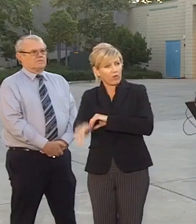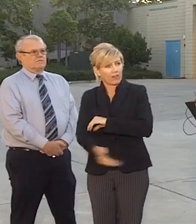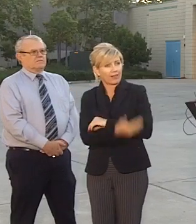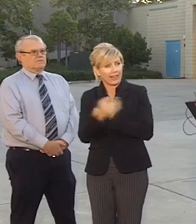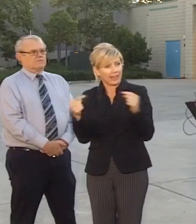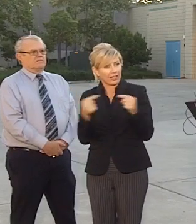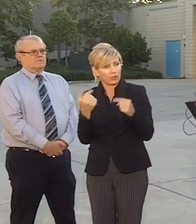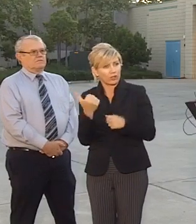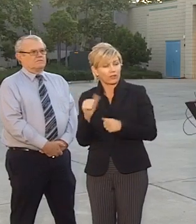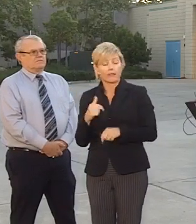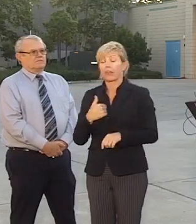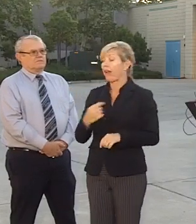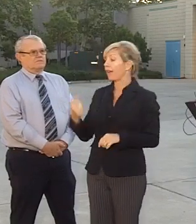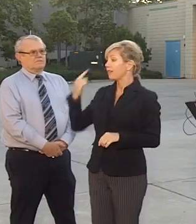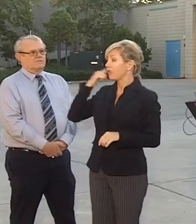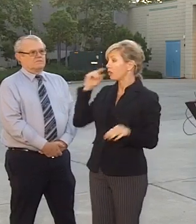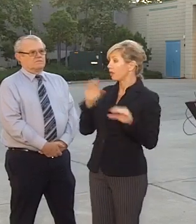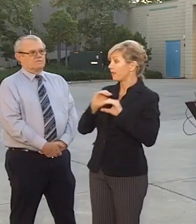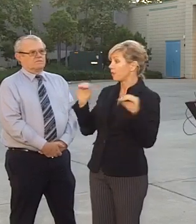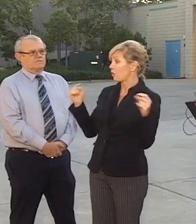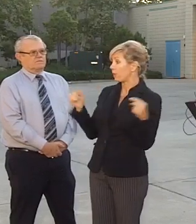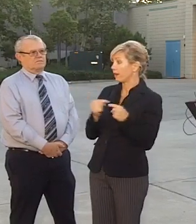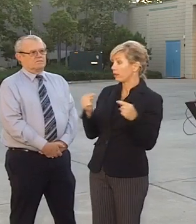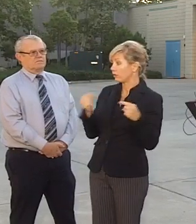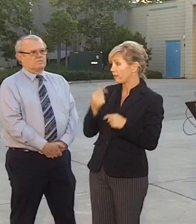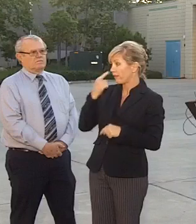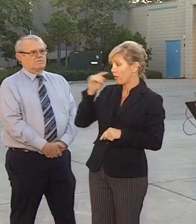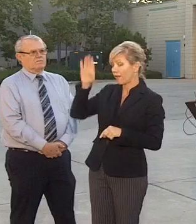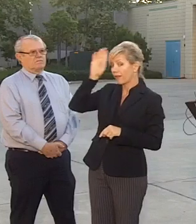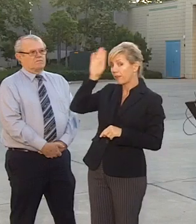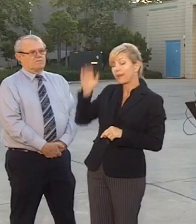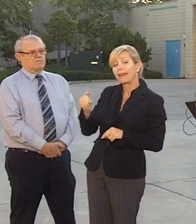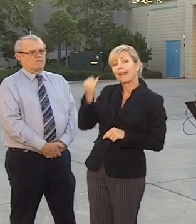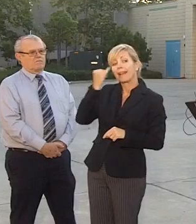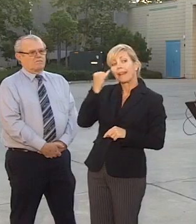I have not heard of any injuries if there's injuries there have been minor in nature